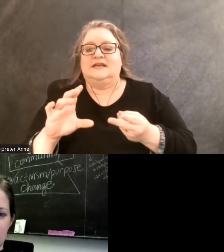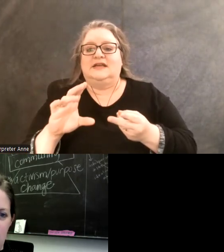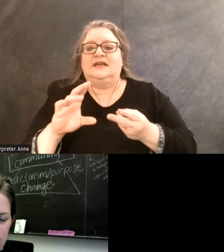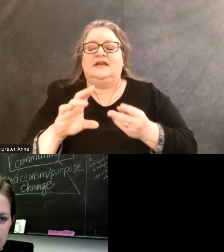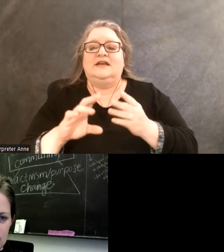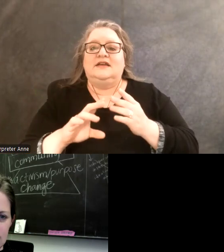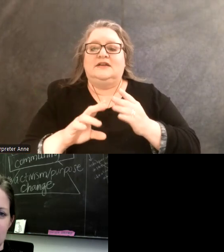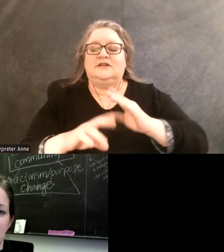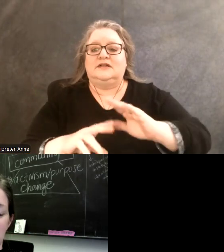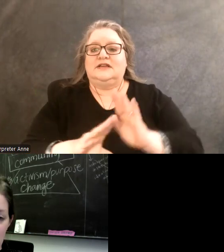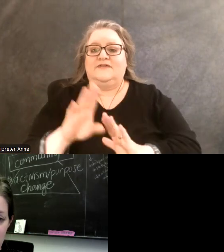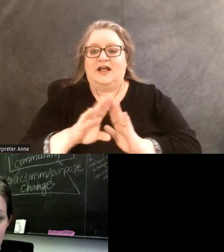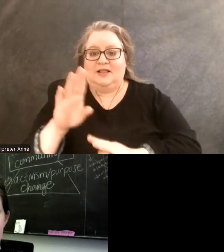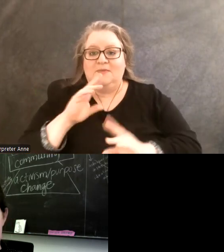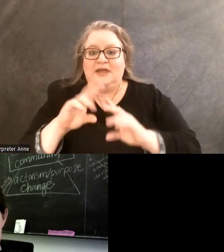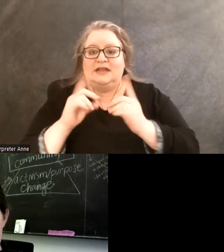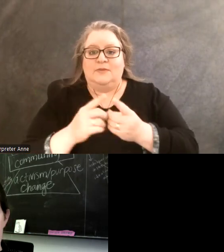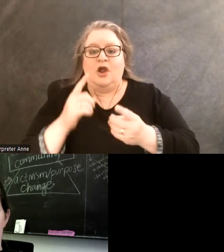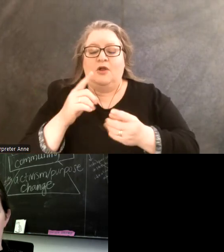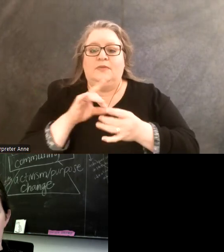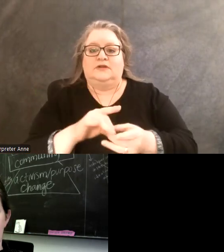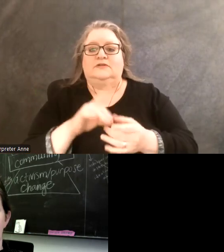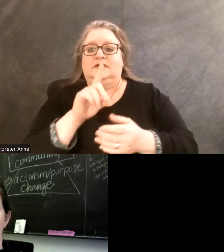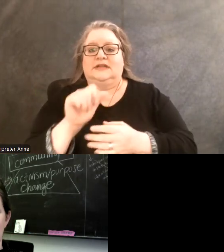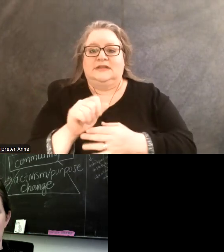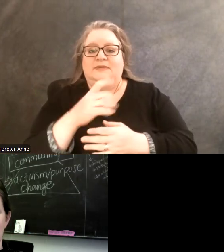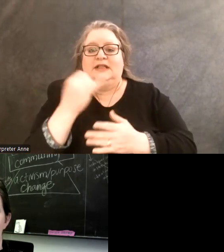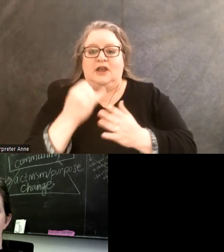Department Program on disability, art, culture, and